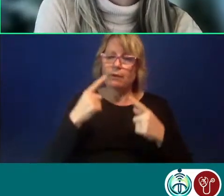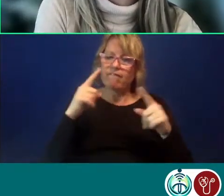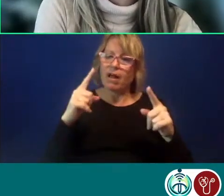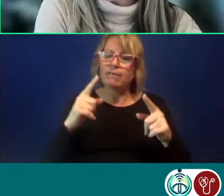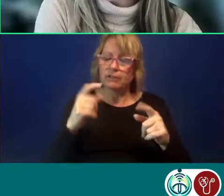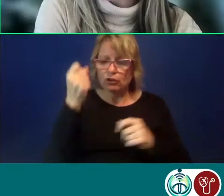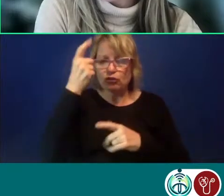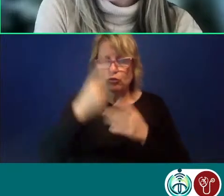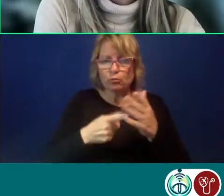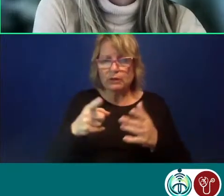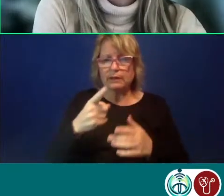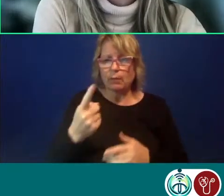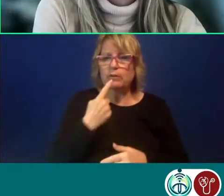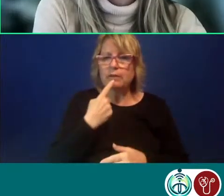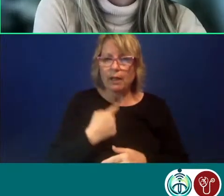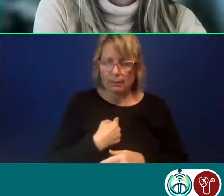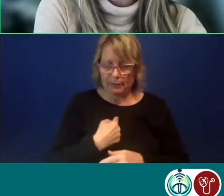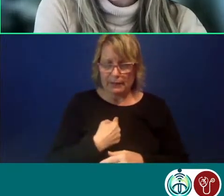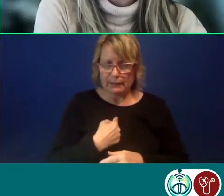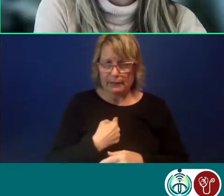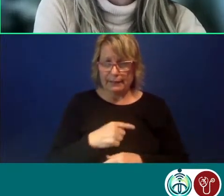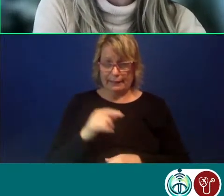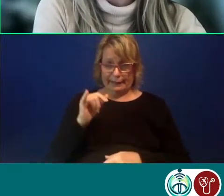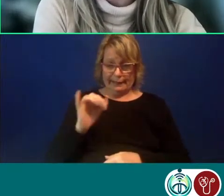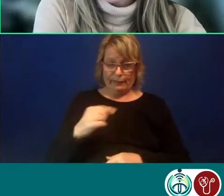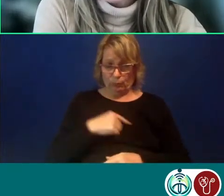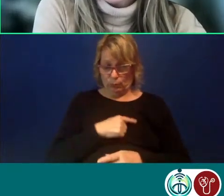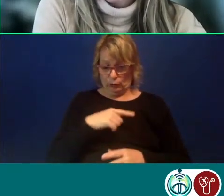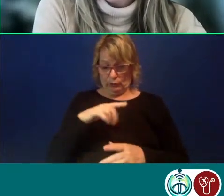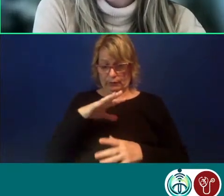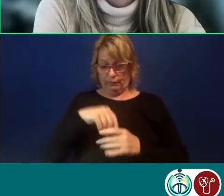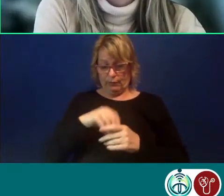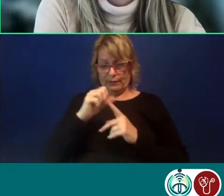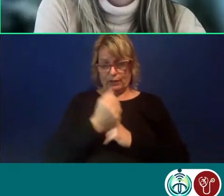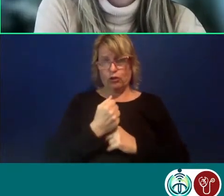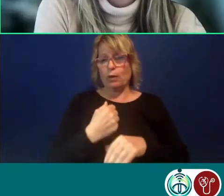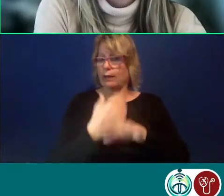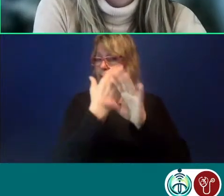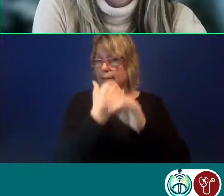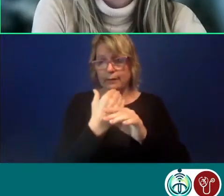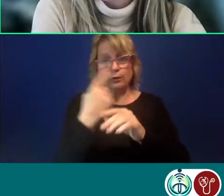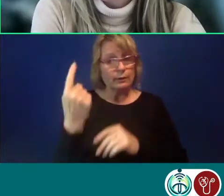someone is telling me. So if we are in a situation of telehealth and there is some kind of internet